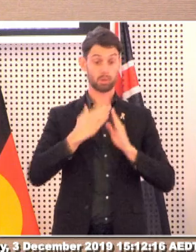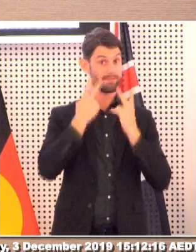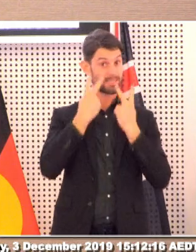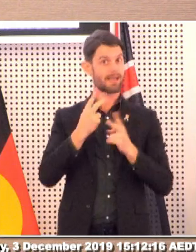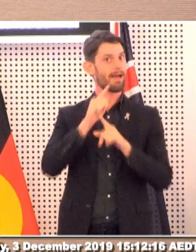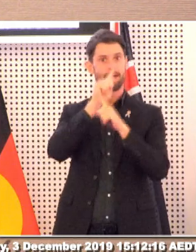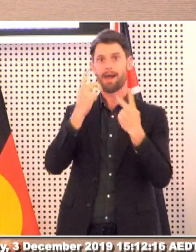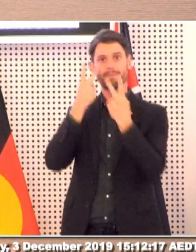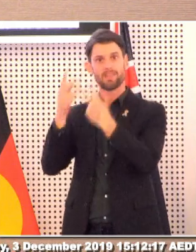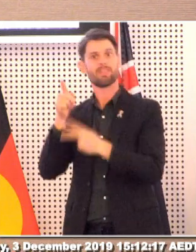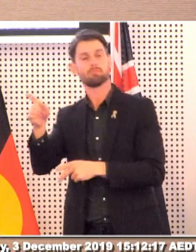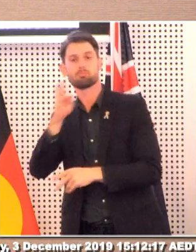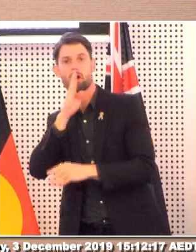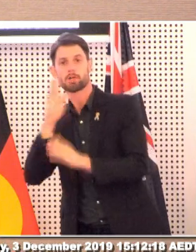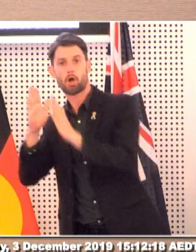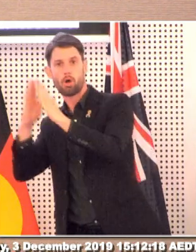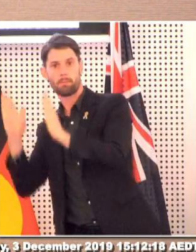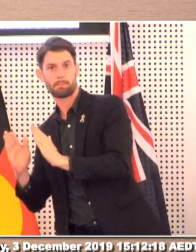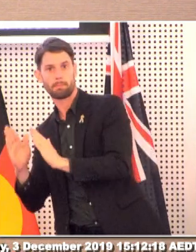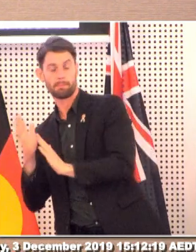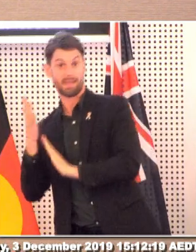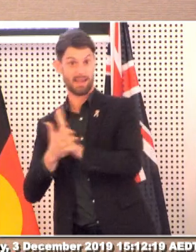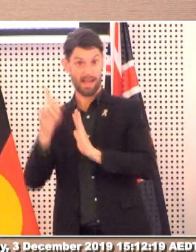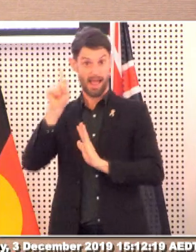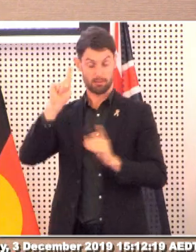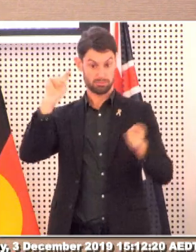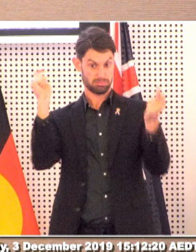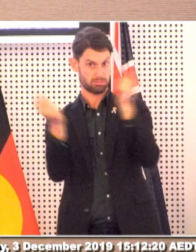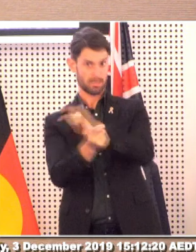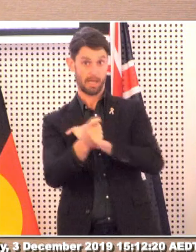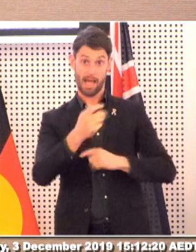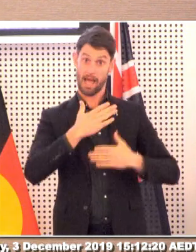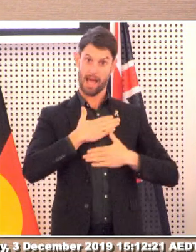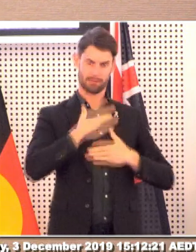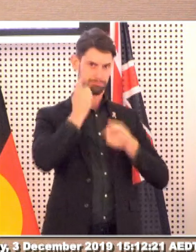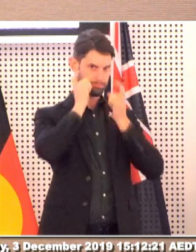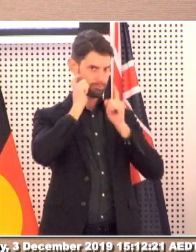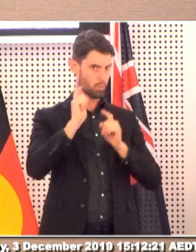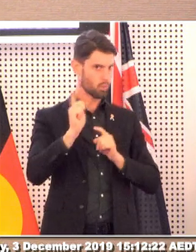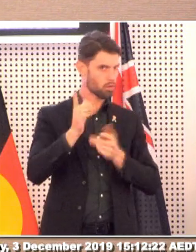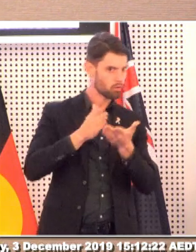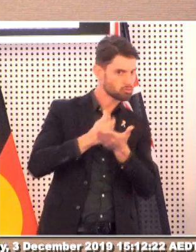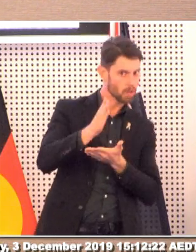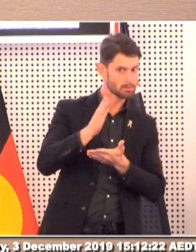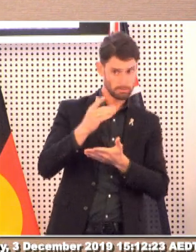So in these new models, we’re starting to really worry about what are the rights protections that are available in those new models.